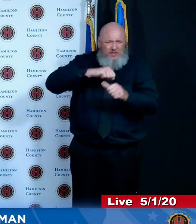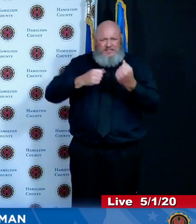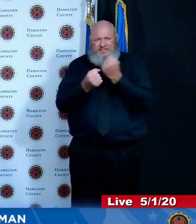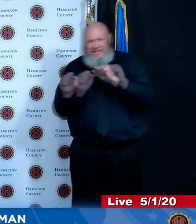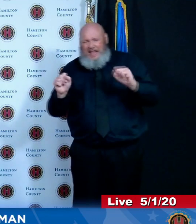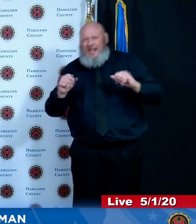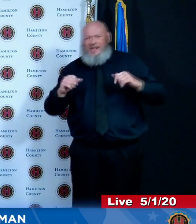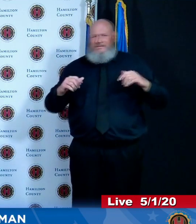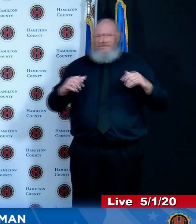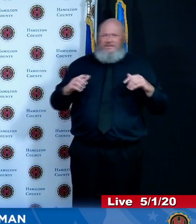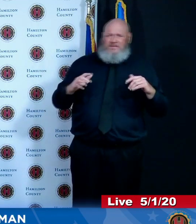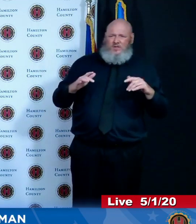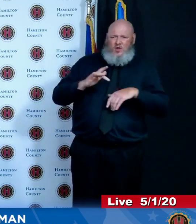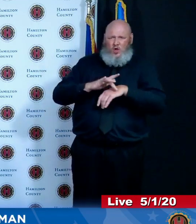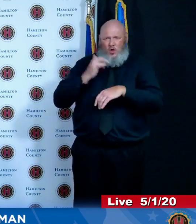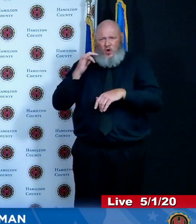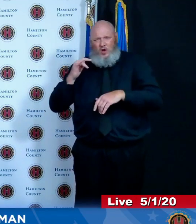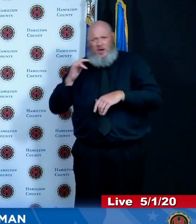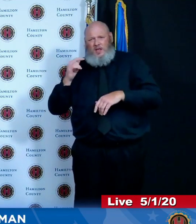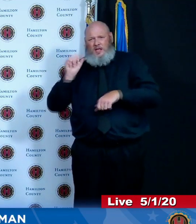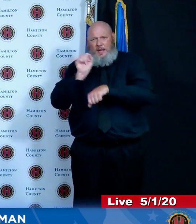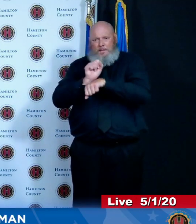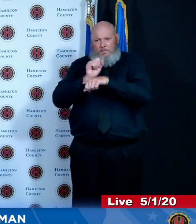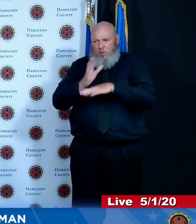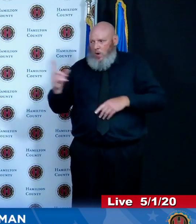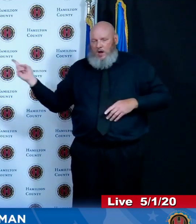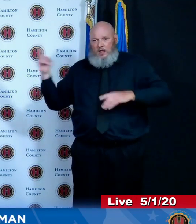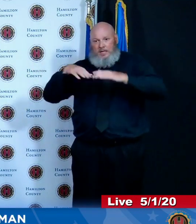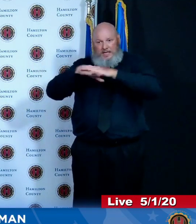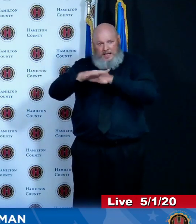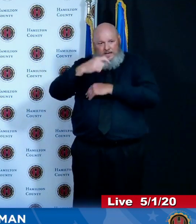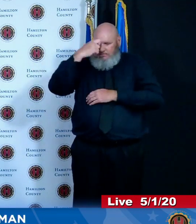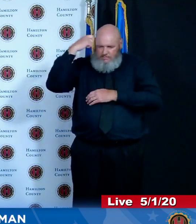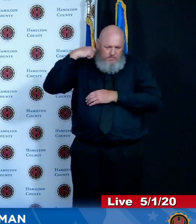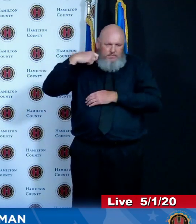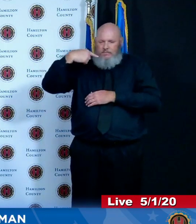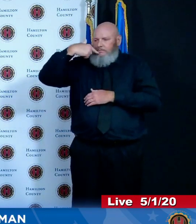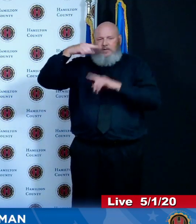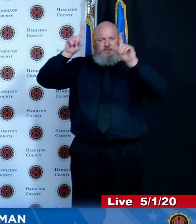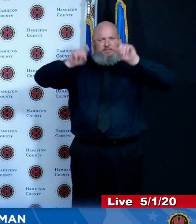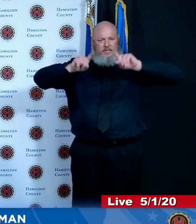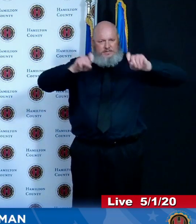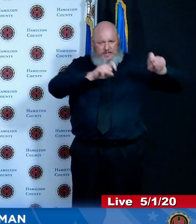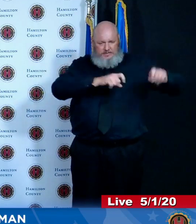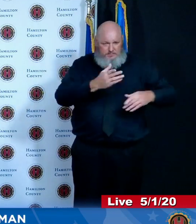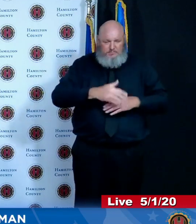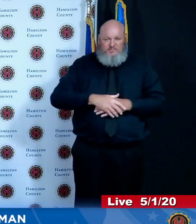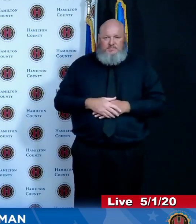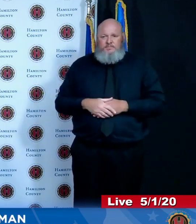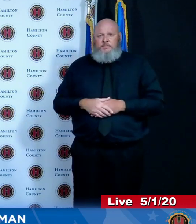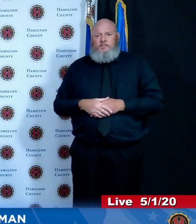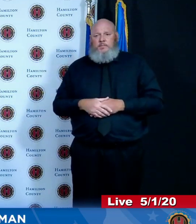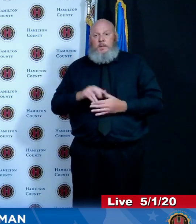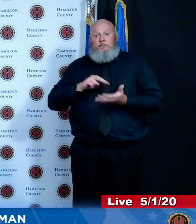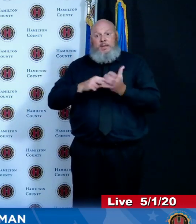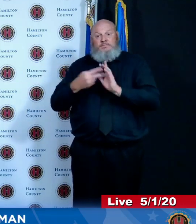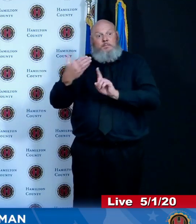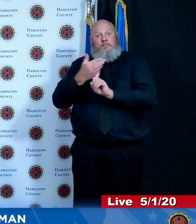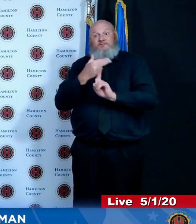building to get a temperature check that process has actually prevented people from coming into the building that shouldn't be inside so as soon as they